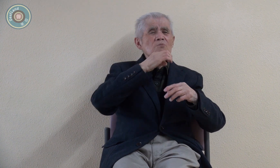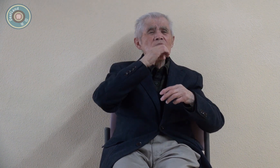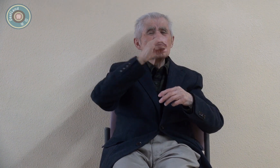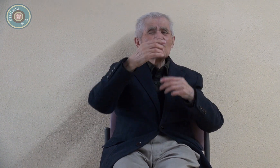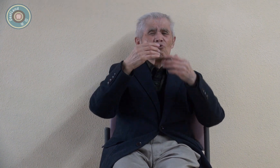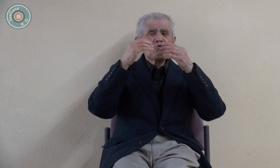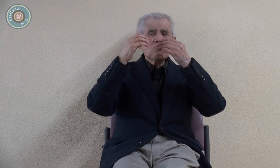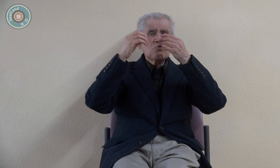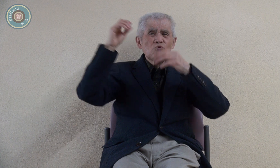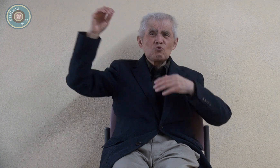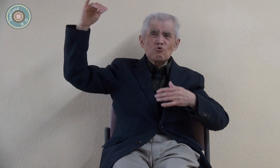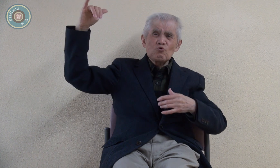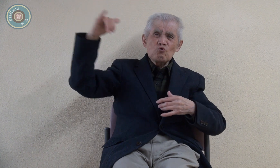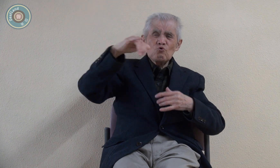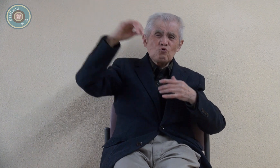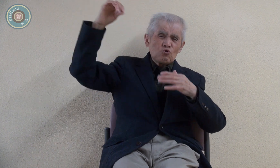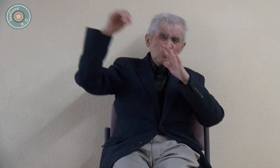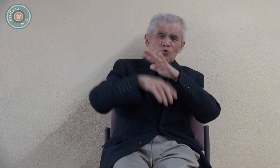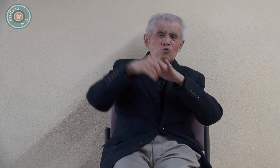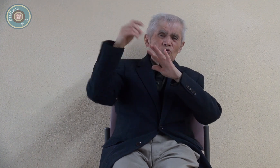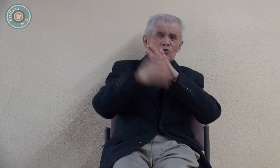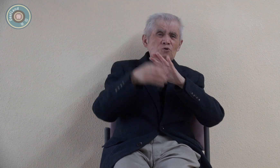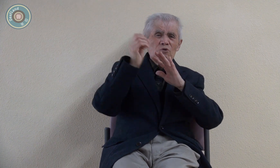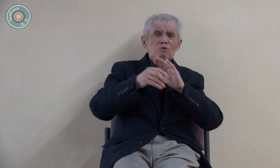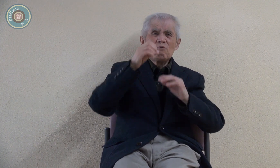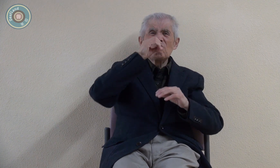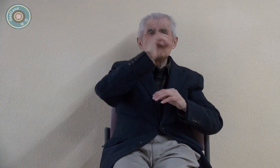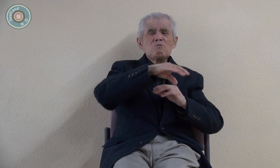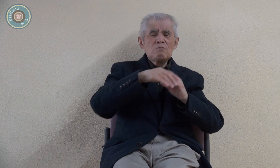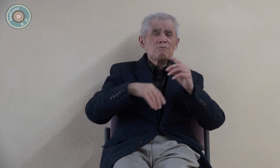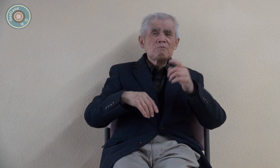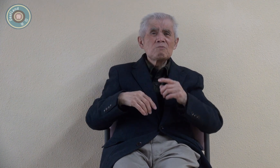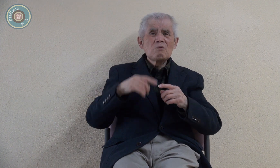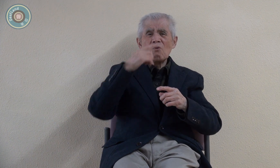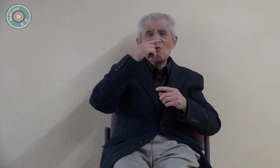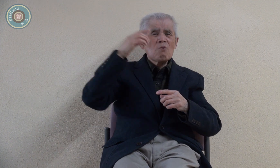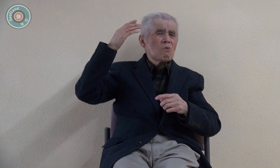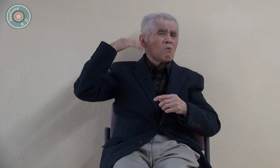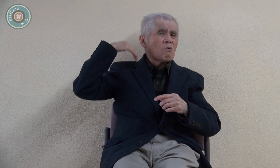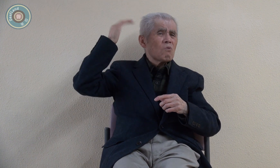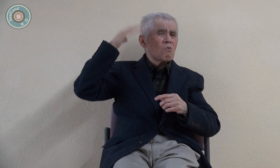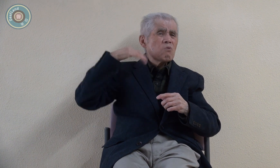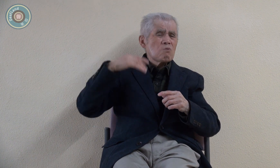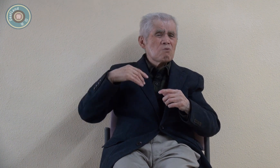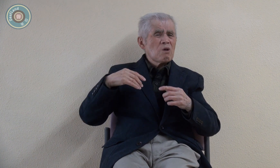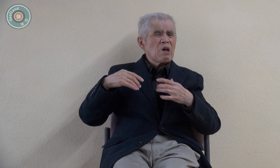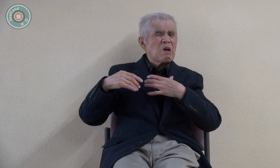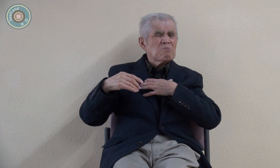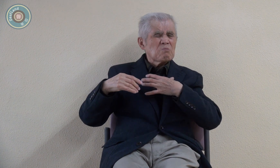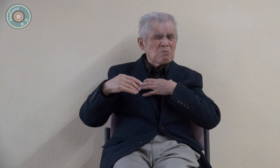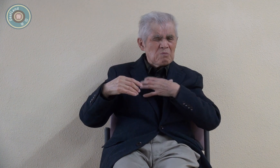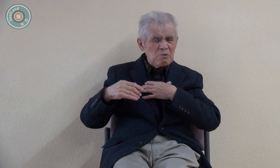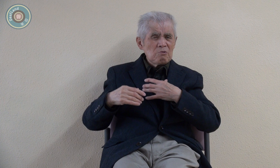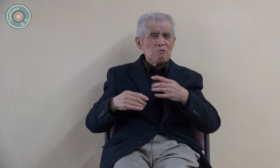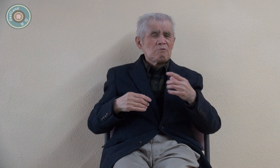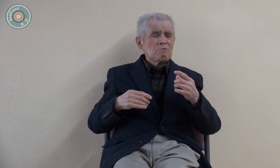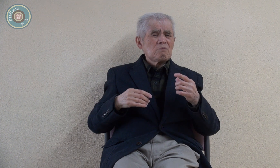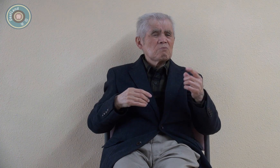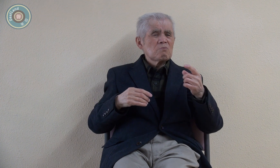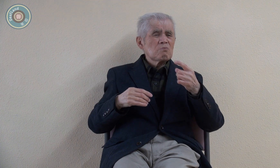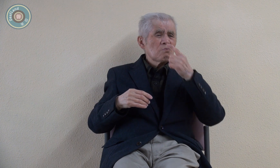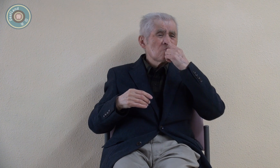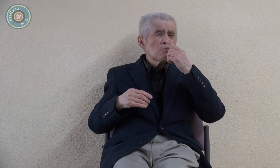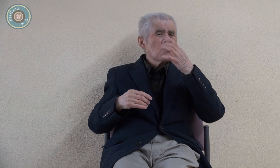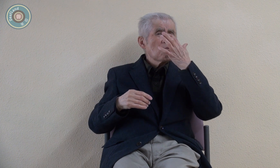It was like an air raid alarm went off But, of course, I couldn’t hear